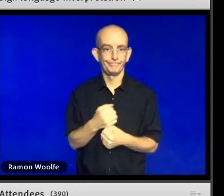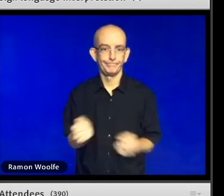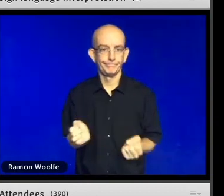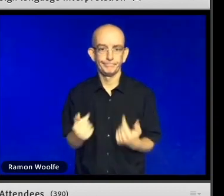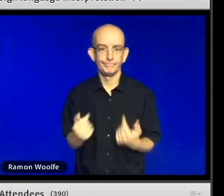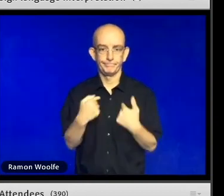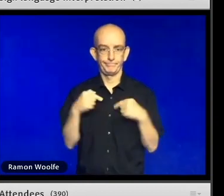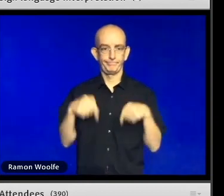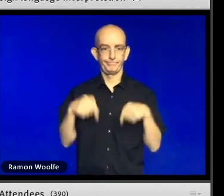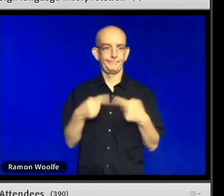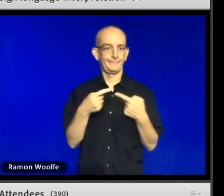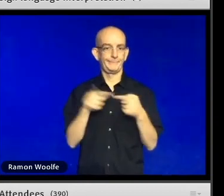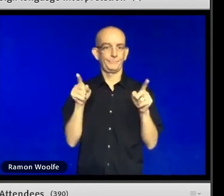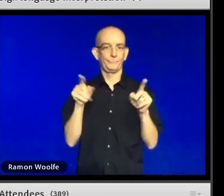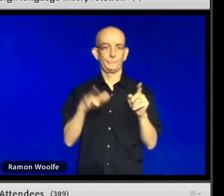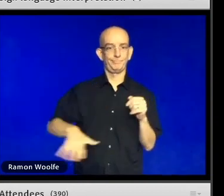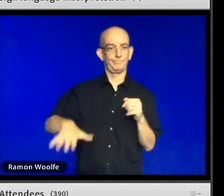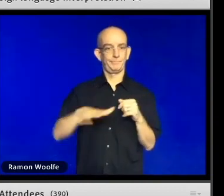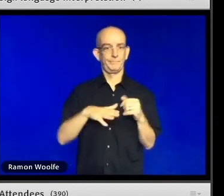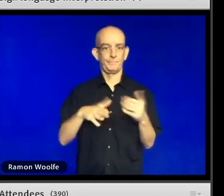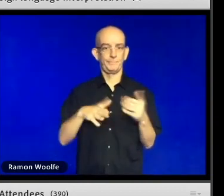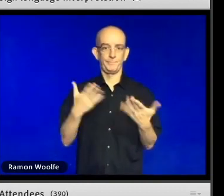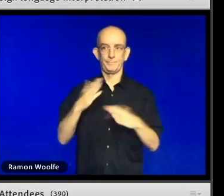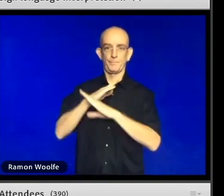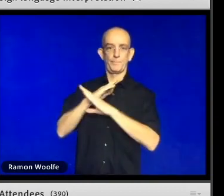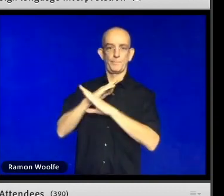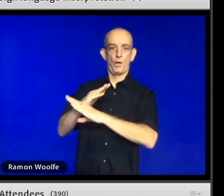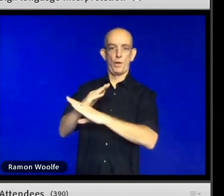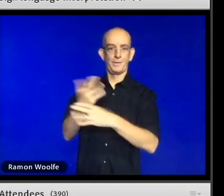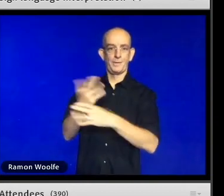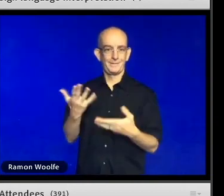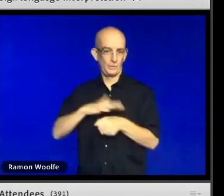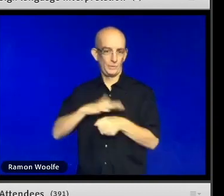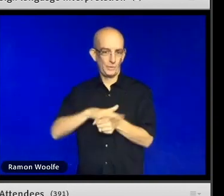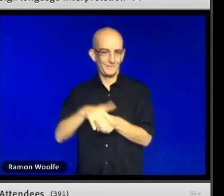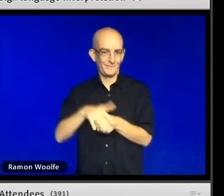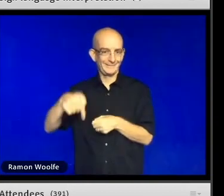I have to manage to go out if I am in need. So I think this is the main challenges that